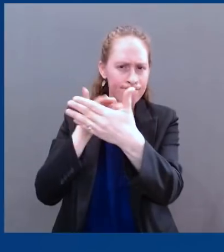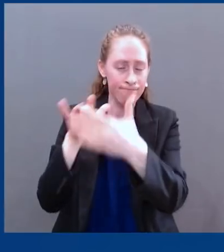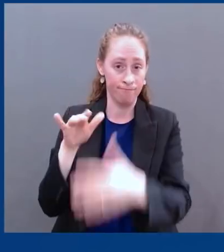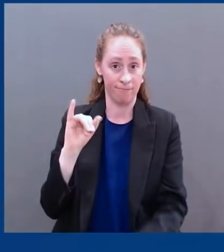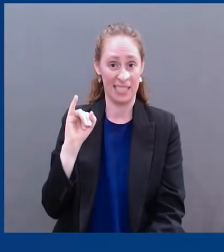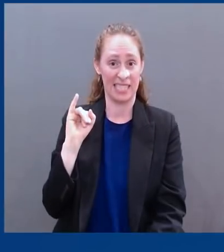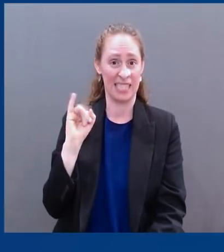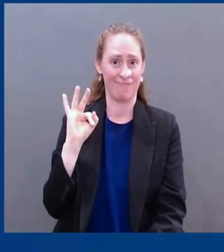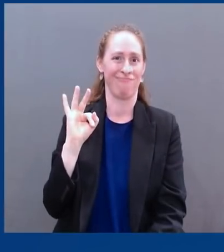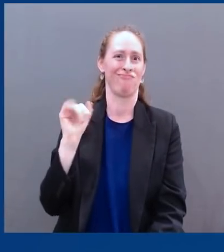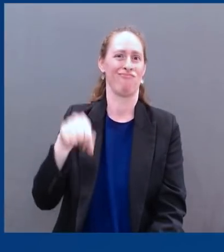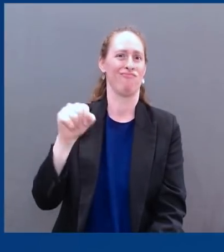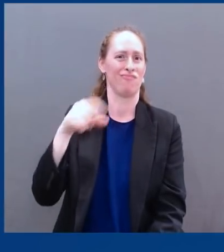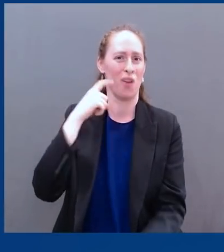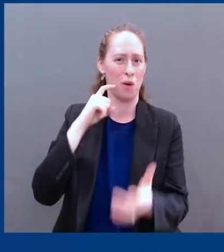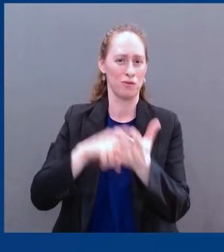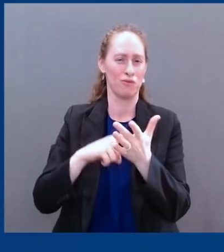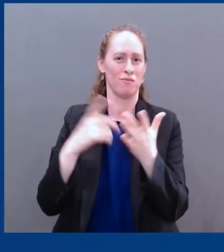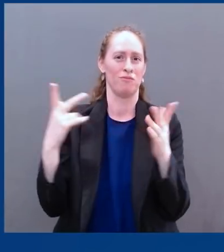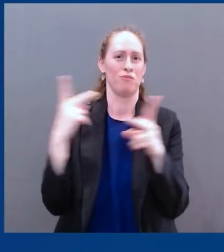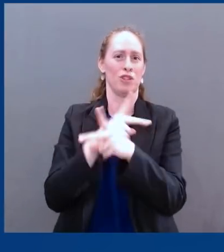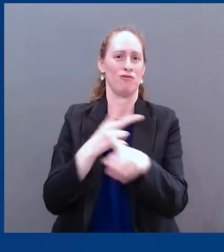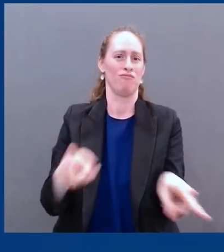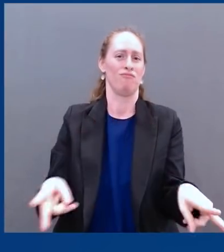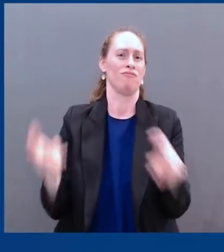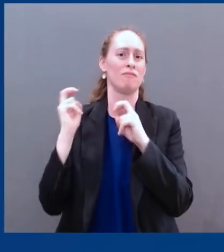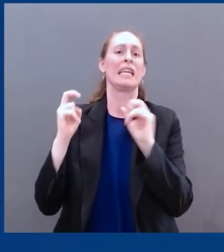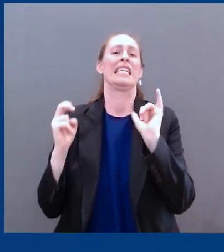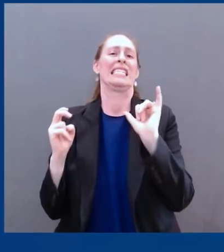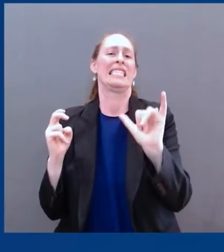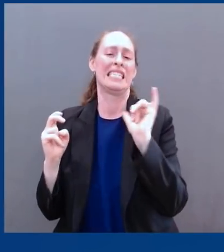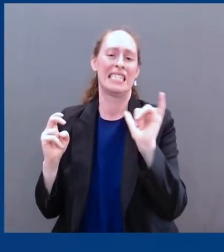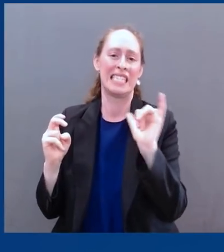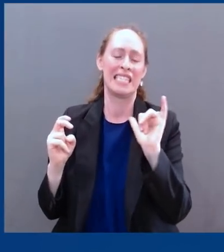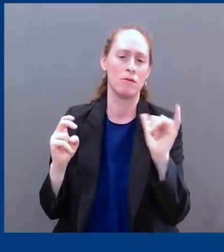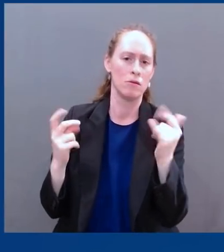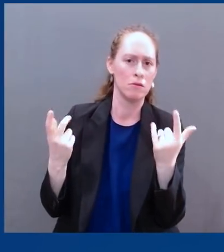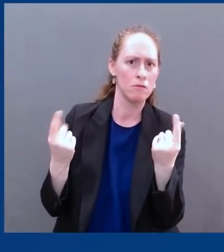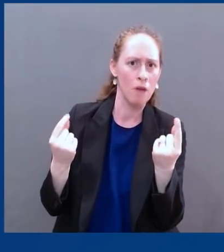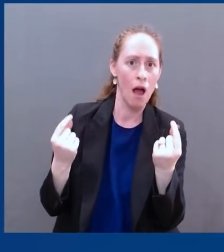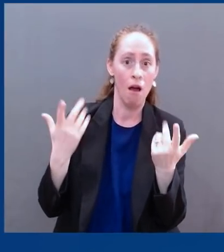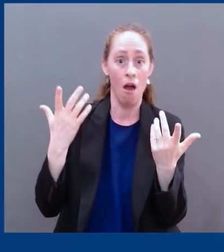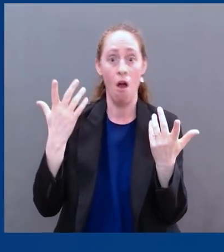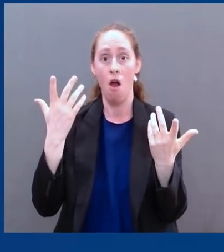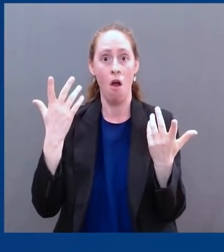and track whether it represents any strain on our hospitals. We have not yet seen this so far.